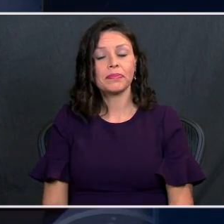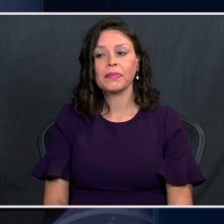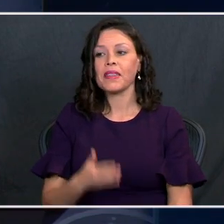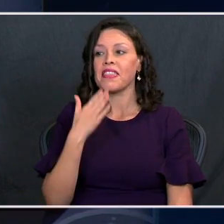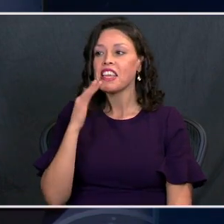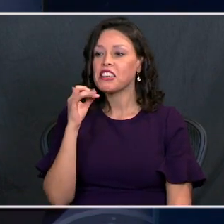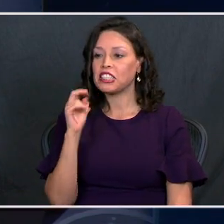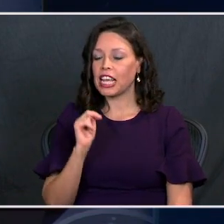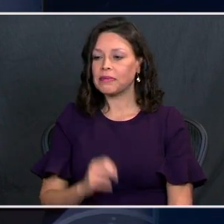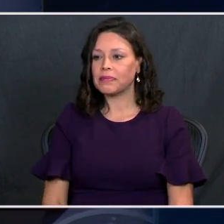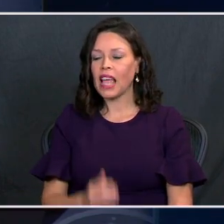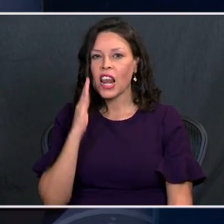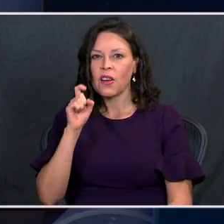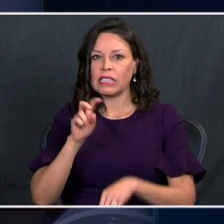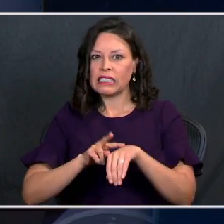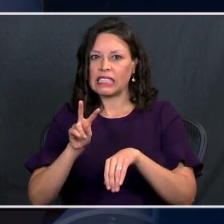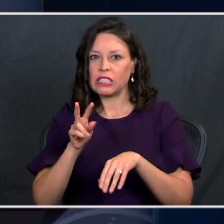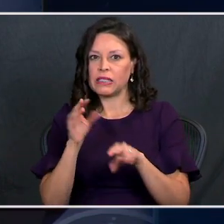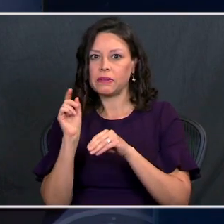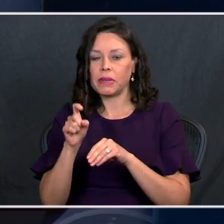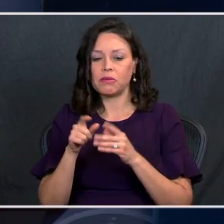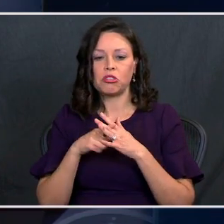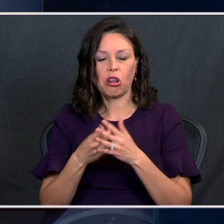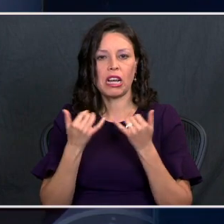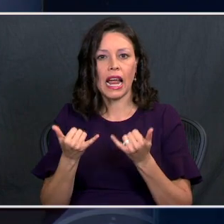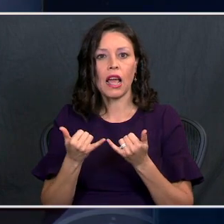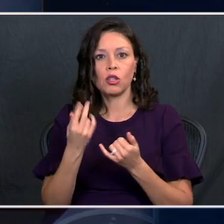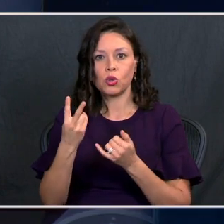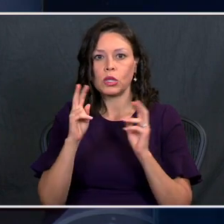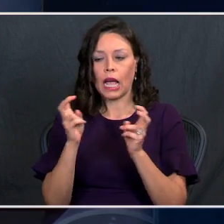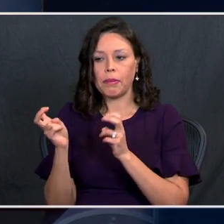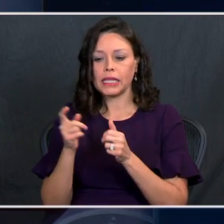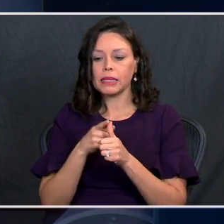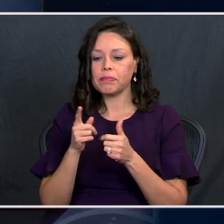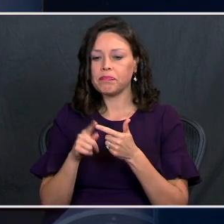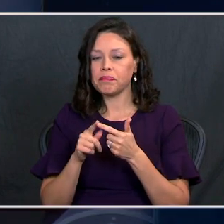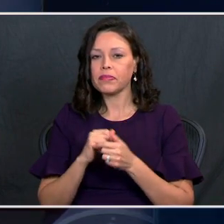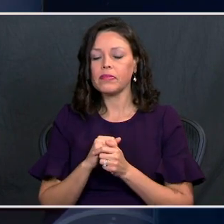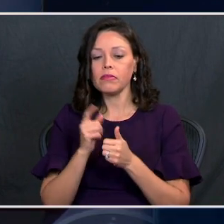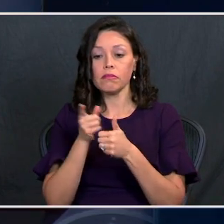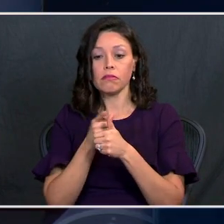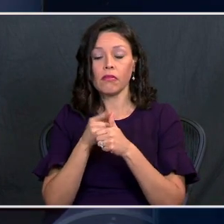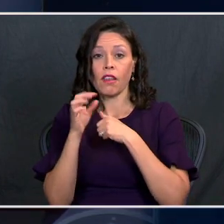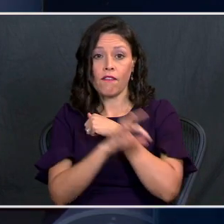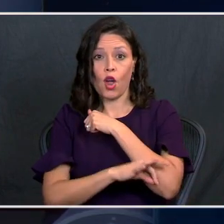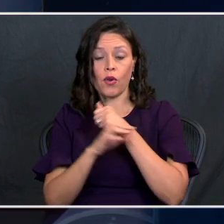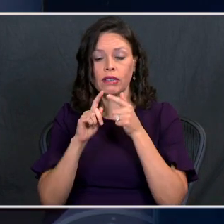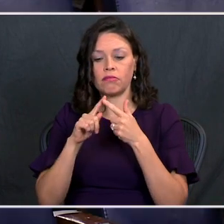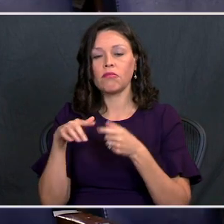We know you have to leave at two o'clock, so we'll just get started right now. Two topics for you, please: one foreign and one domestic. Ms. Psaki: Sure.